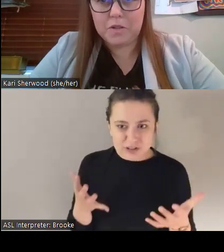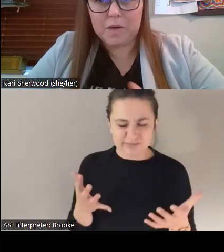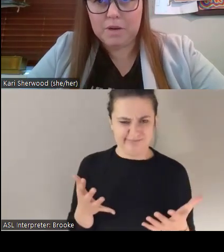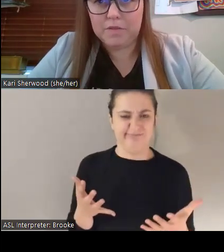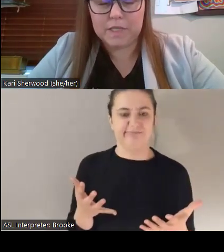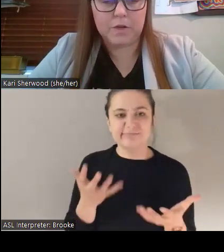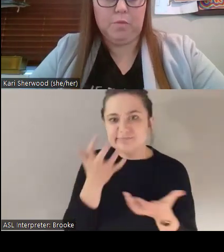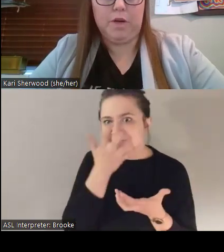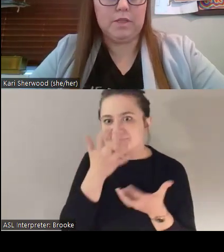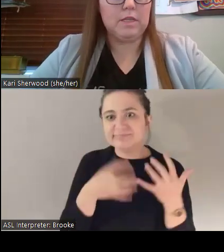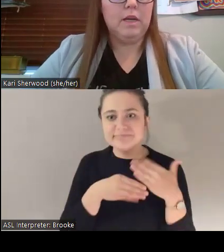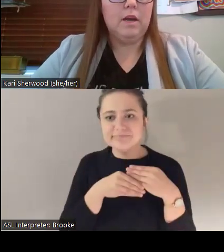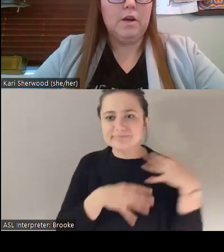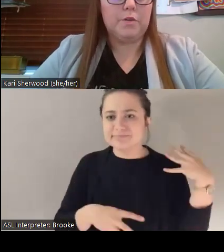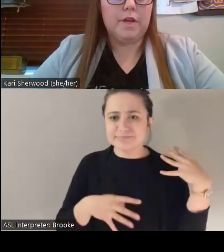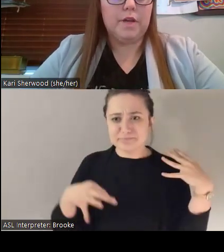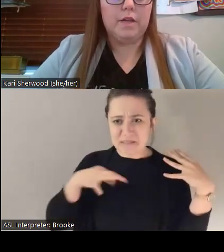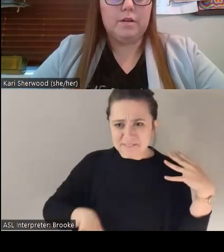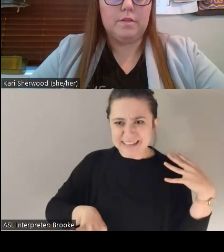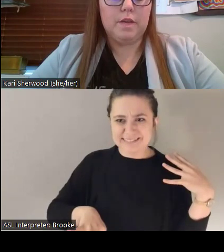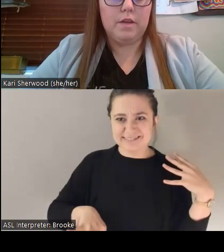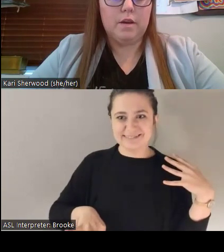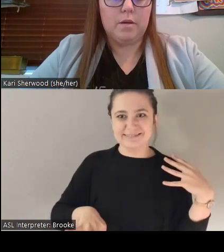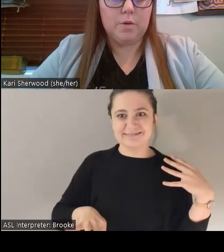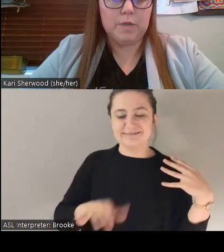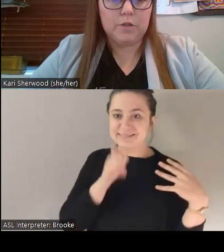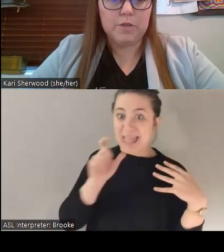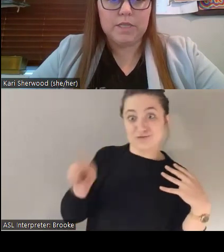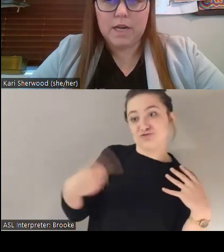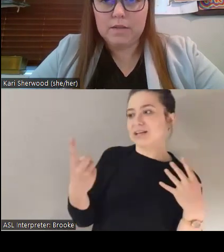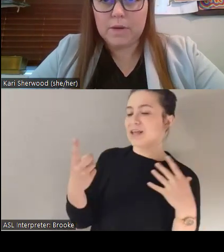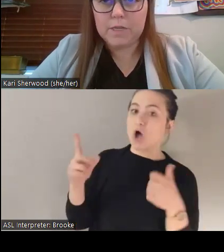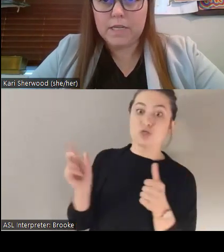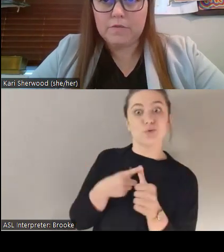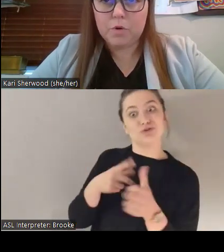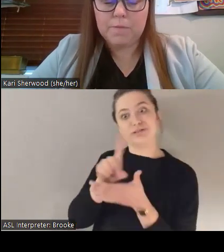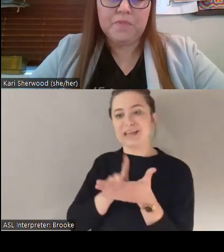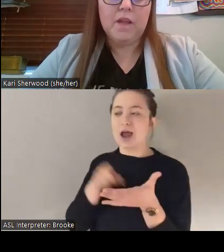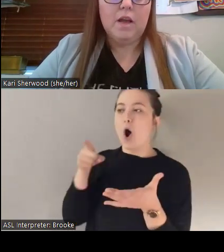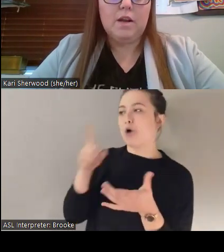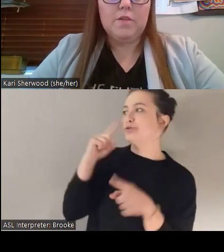a lot of benefits to curb cuts other than the original design they were intended for.